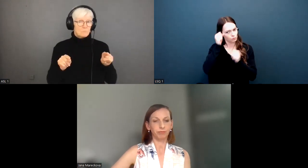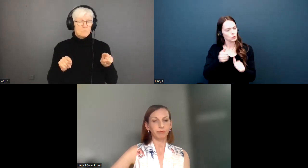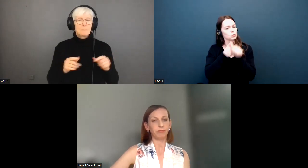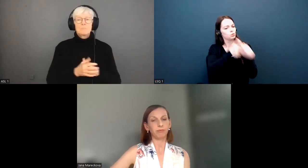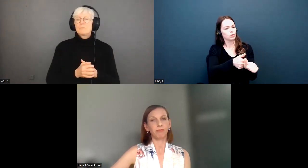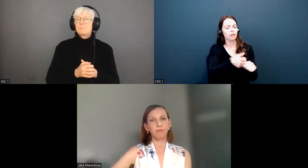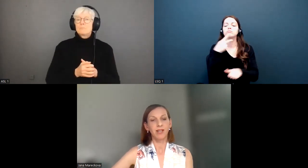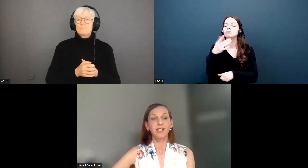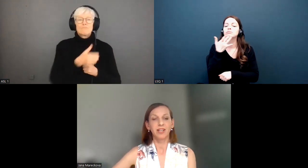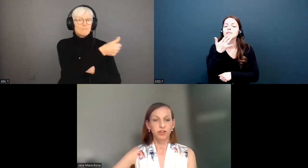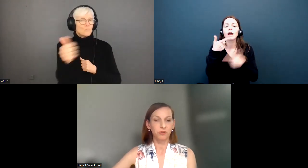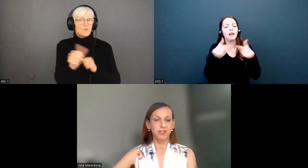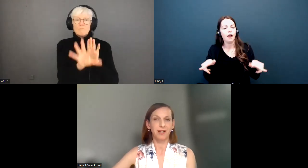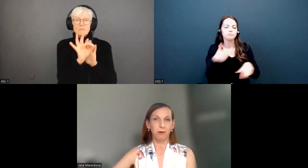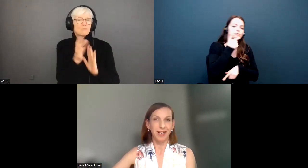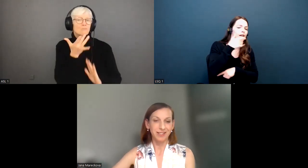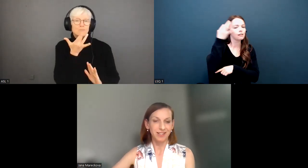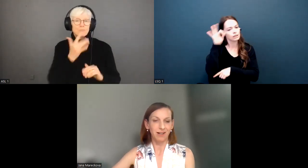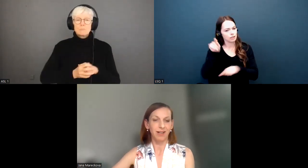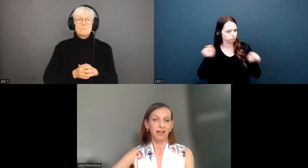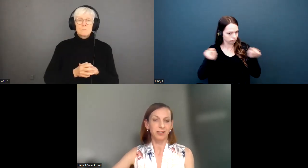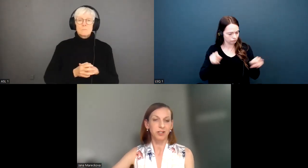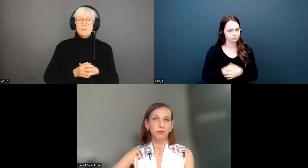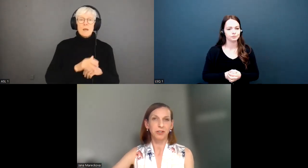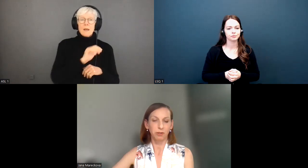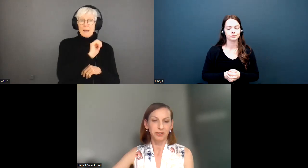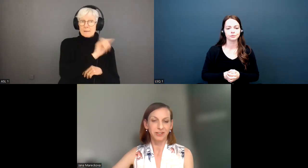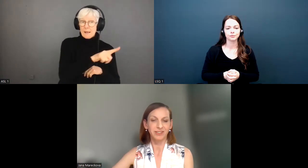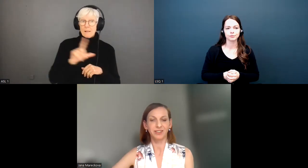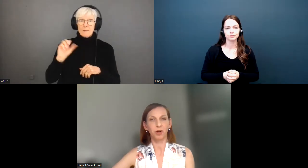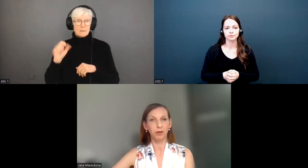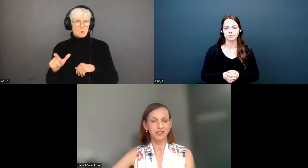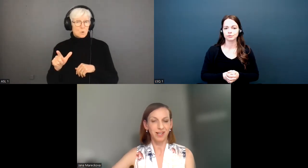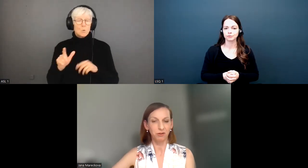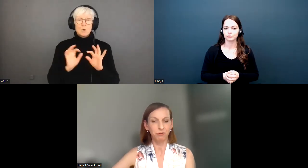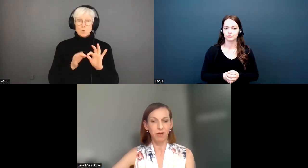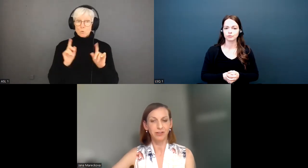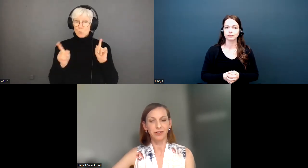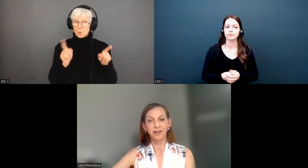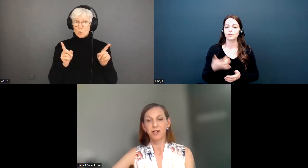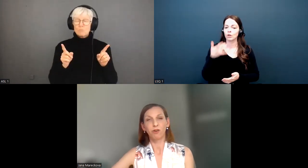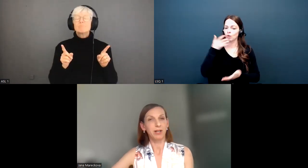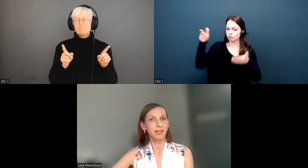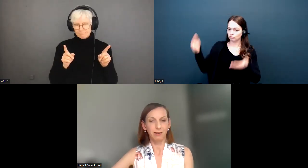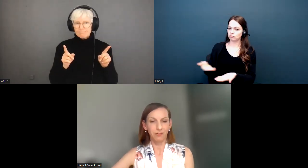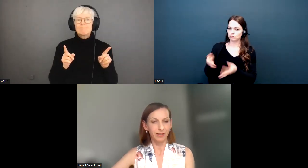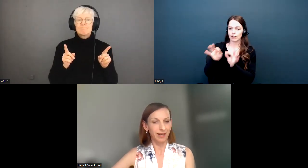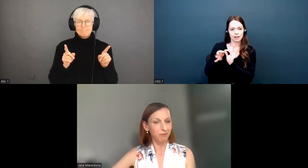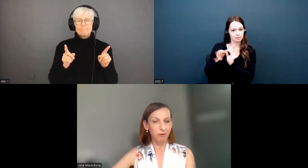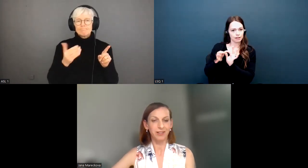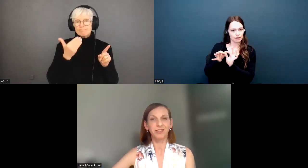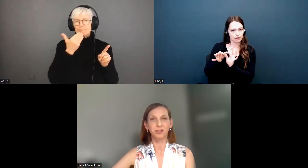Introducing our ASL and LSQ interpreters is always a good reminder for myself, and everyone,